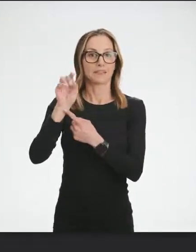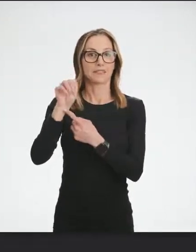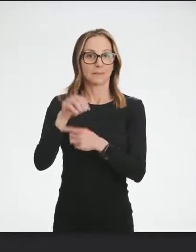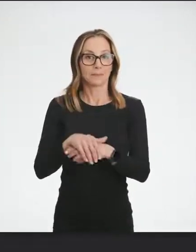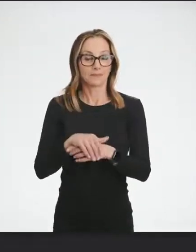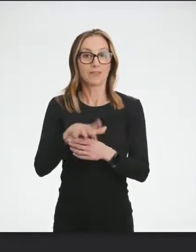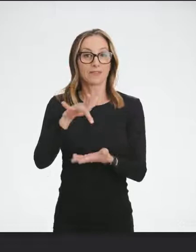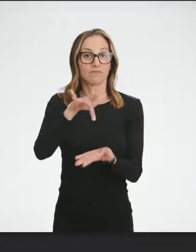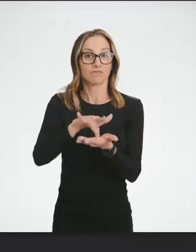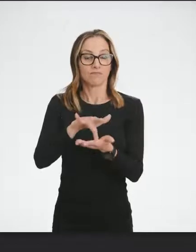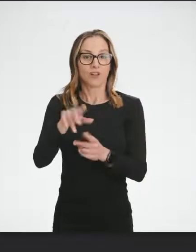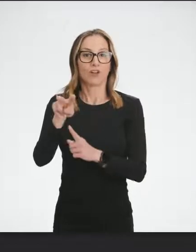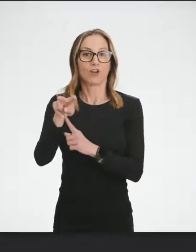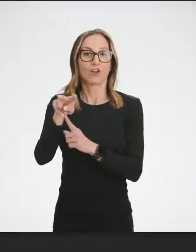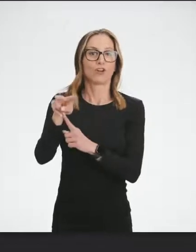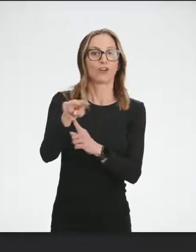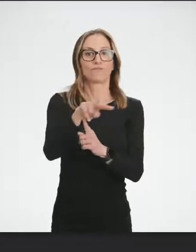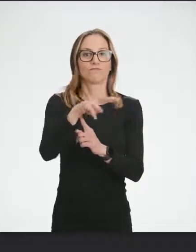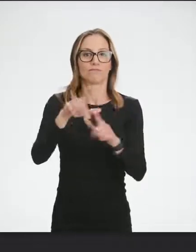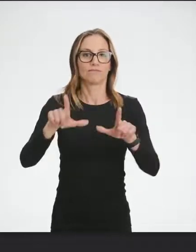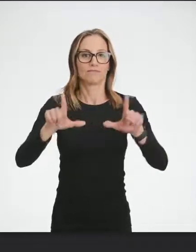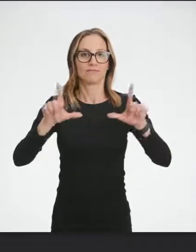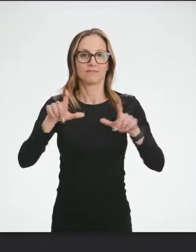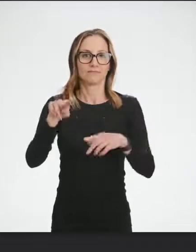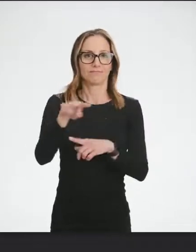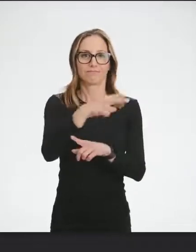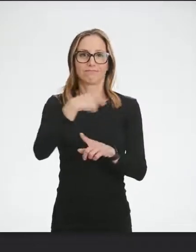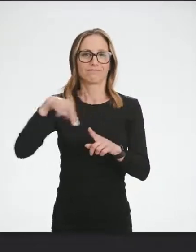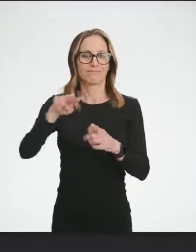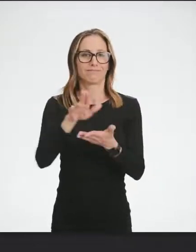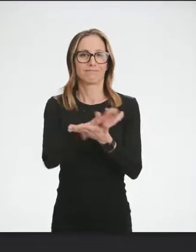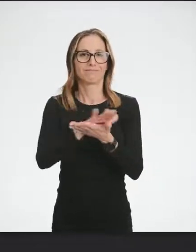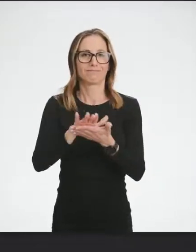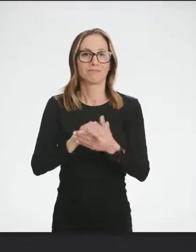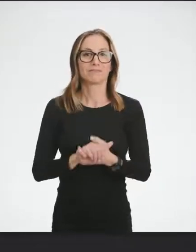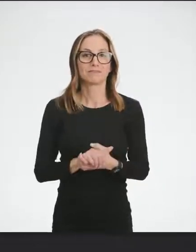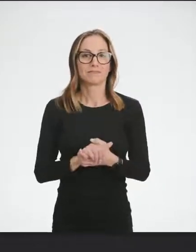The Look Around view automatically frames the location correctly.